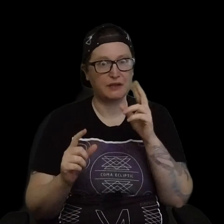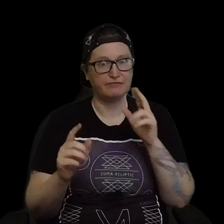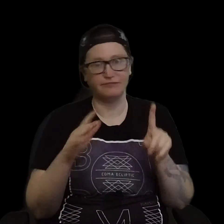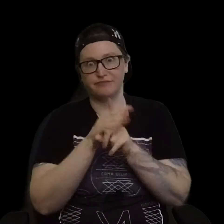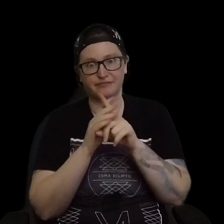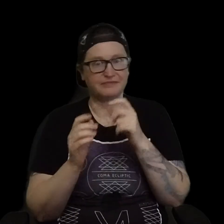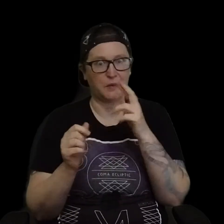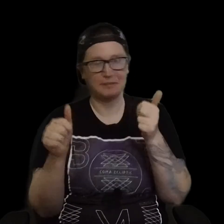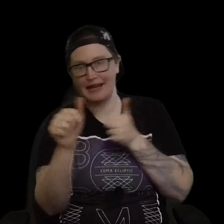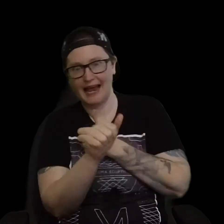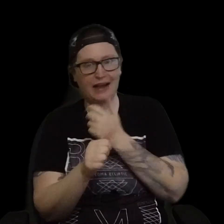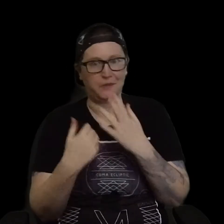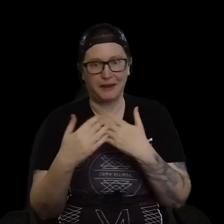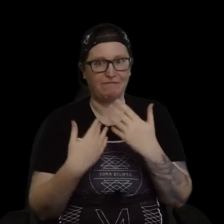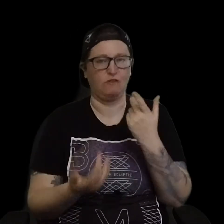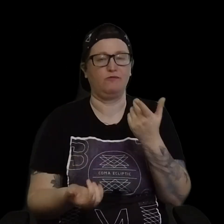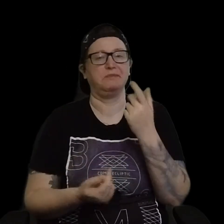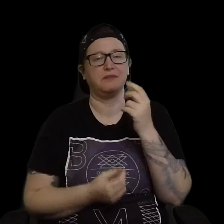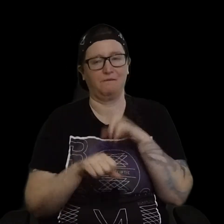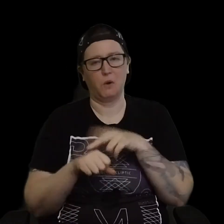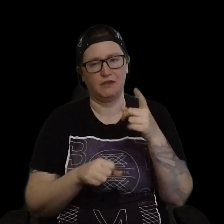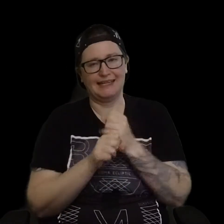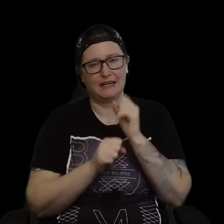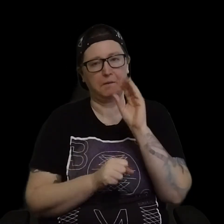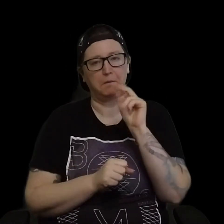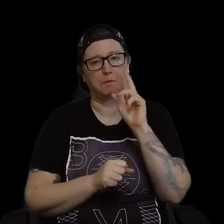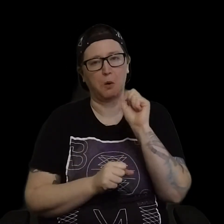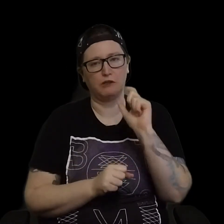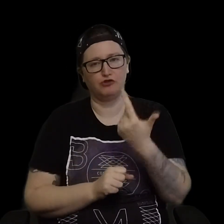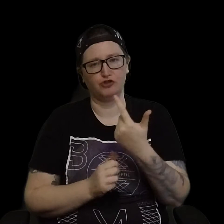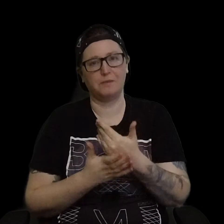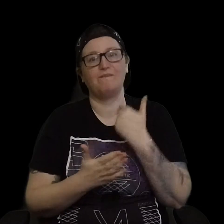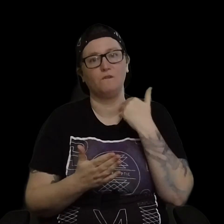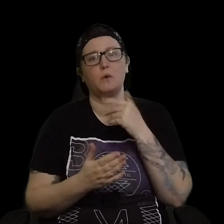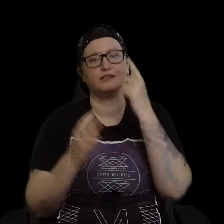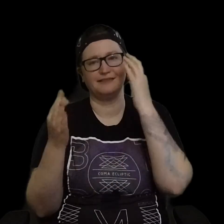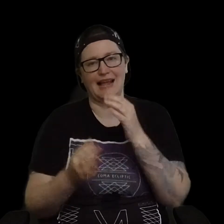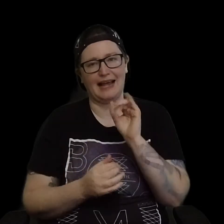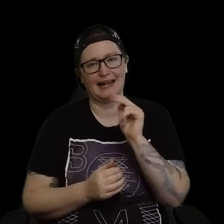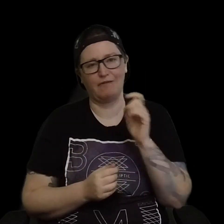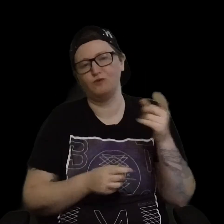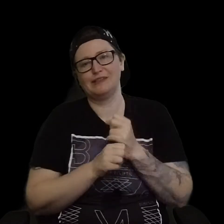ambush you know surprise or show up behind someone then of course you get a bonus turn before